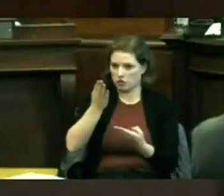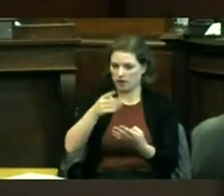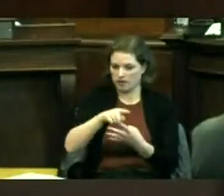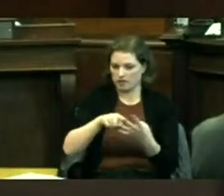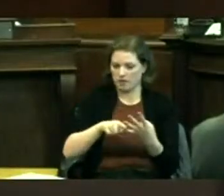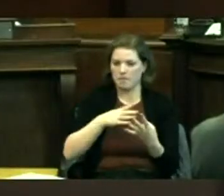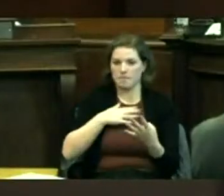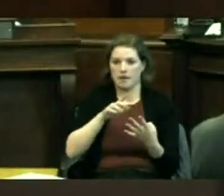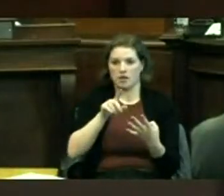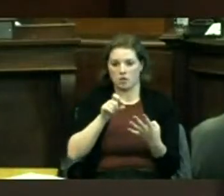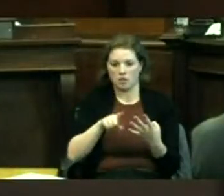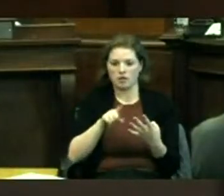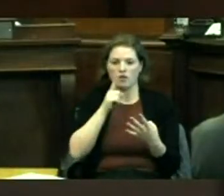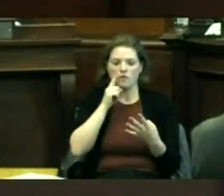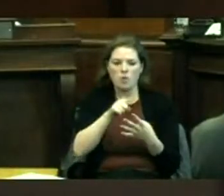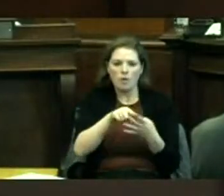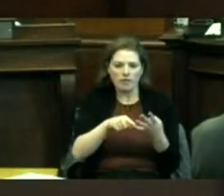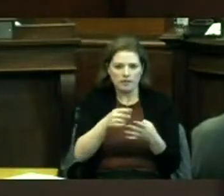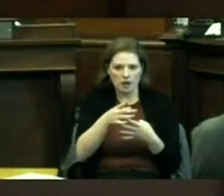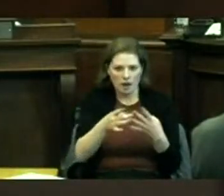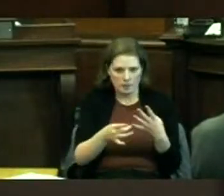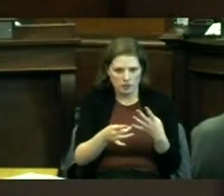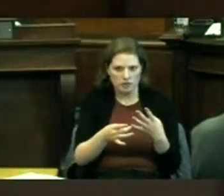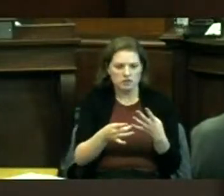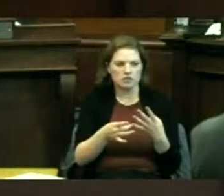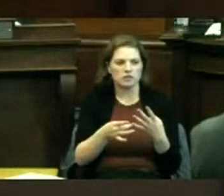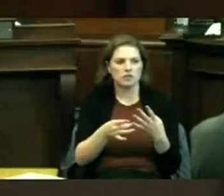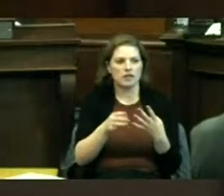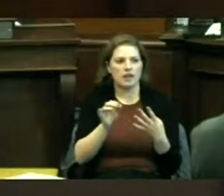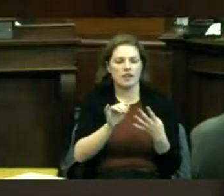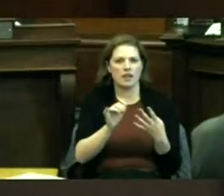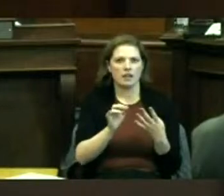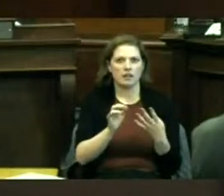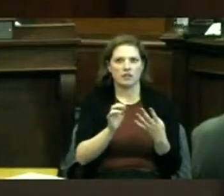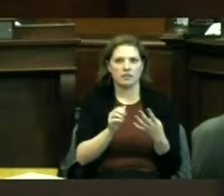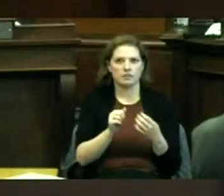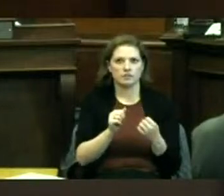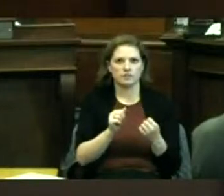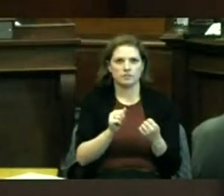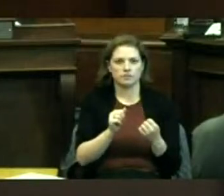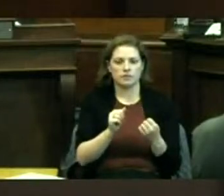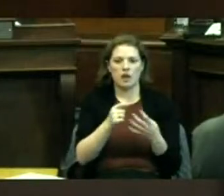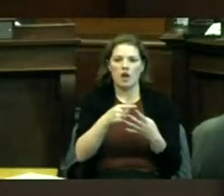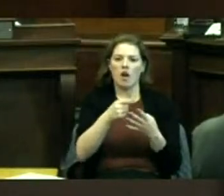different treatment options that they had suggested. And my